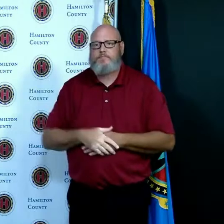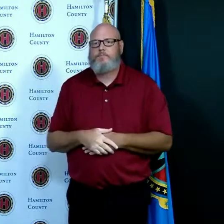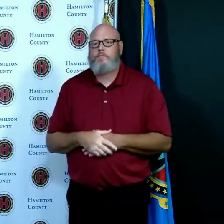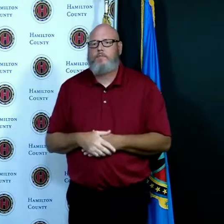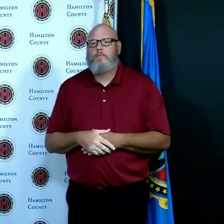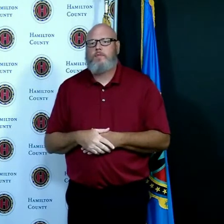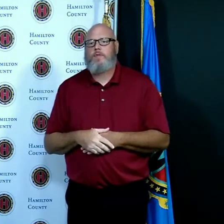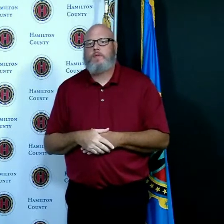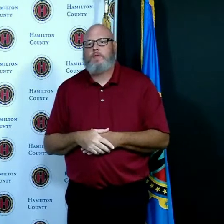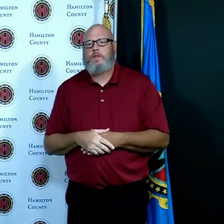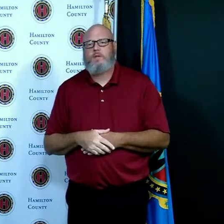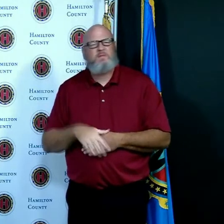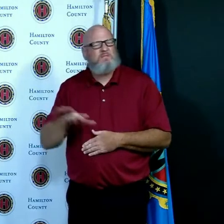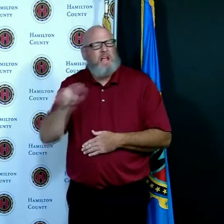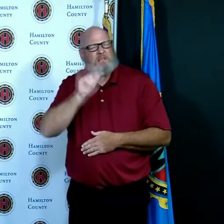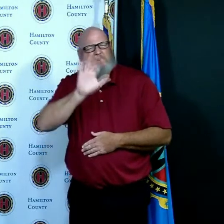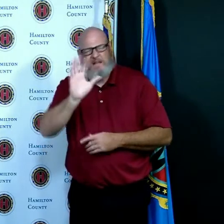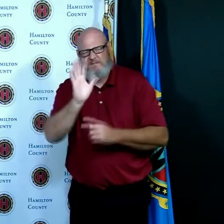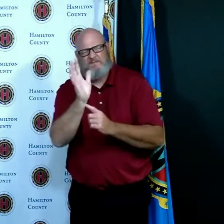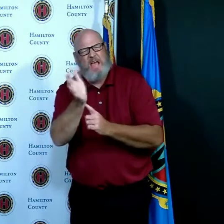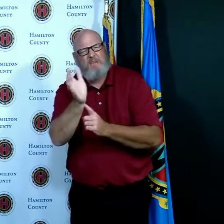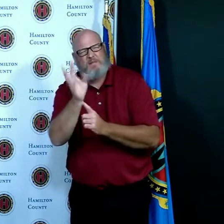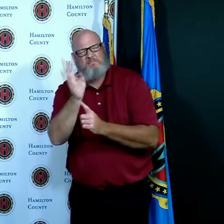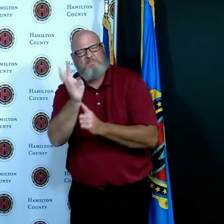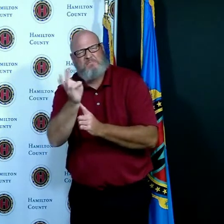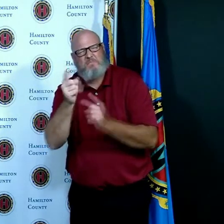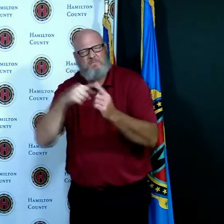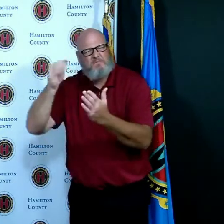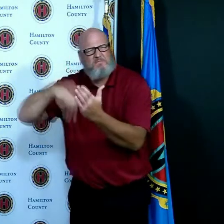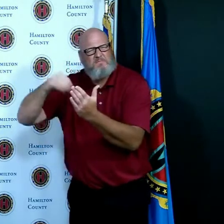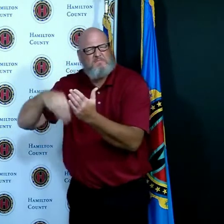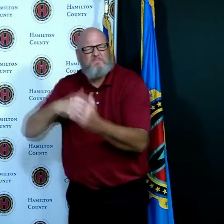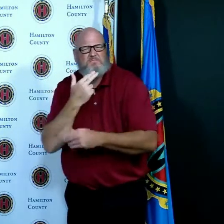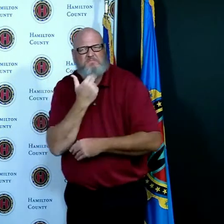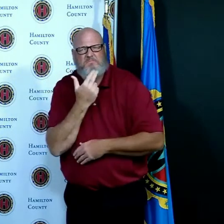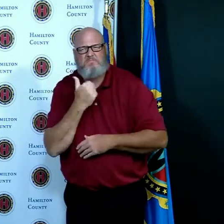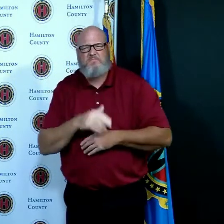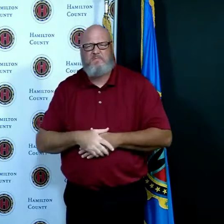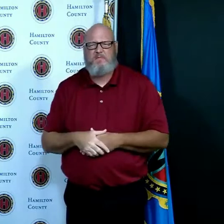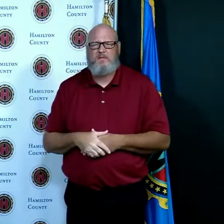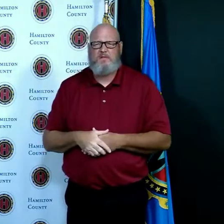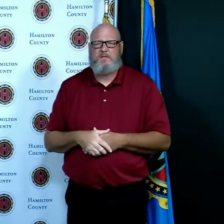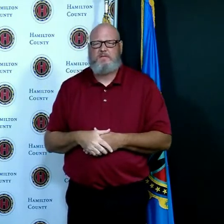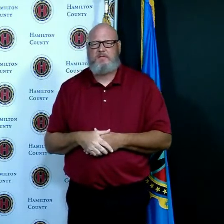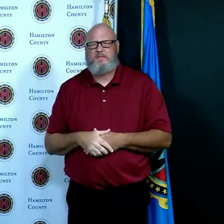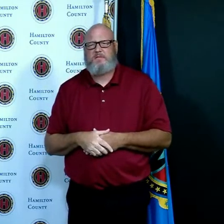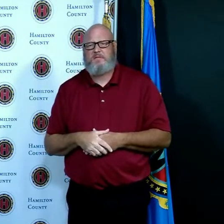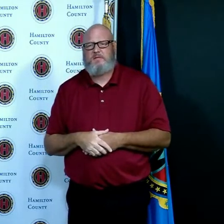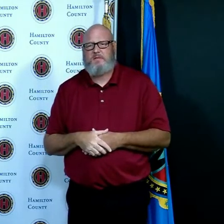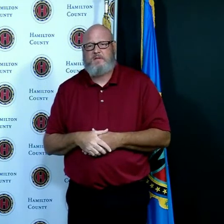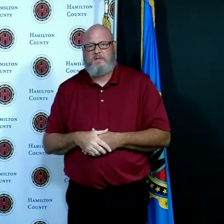door knocking going on until September 30th next week so if you don't want that knock on the door go online